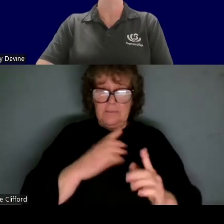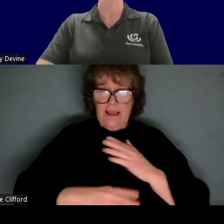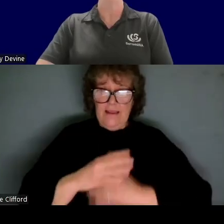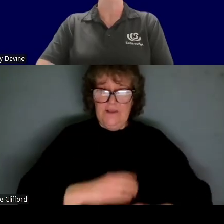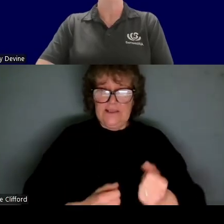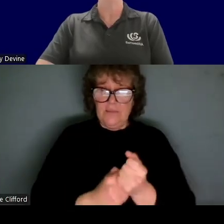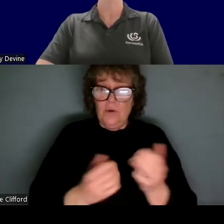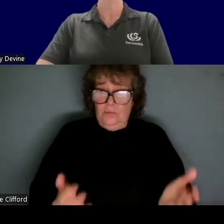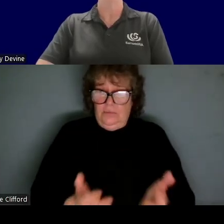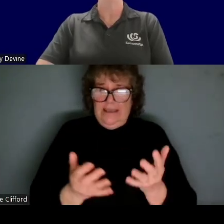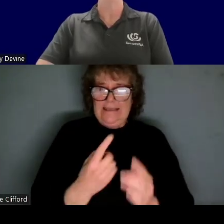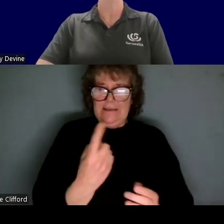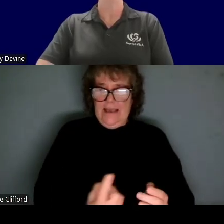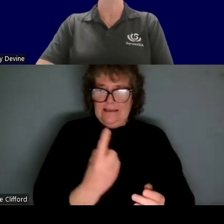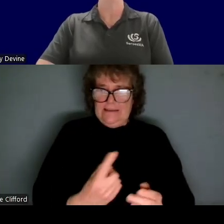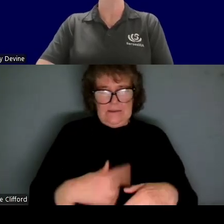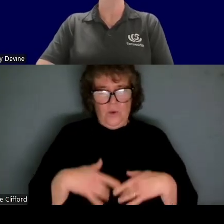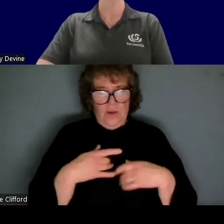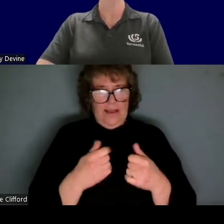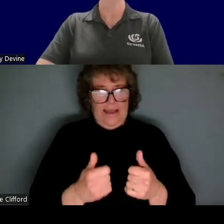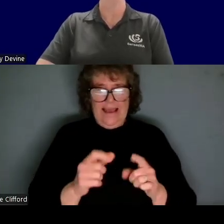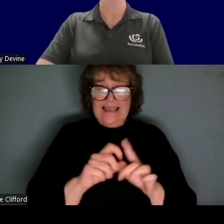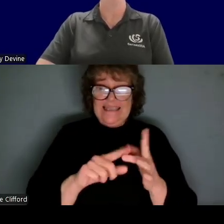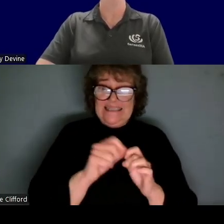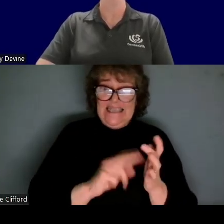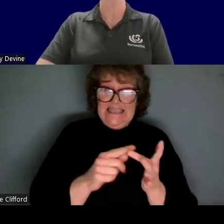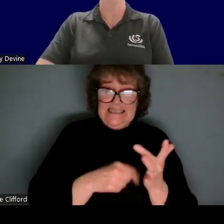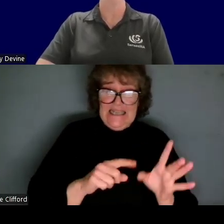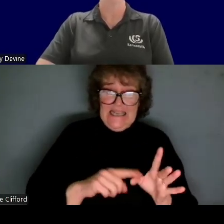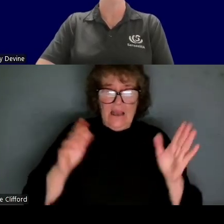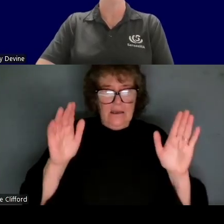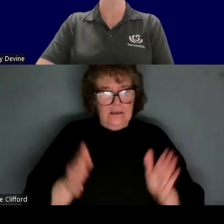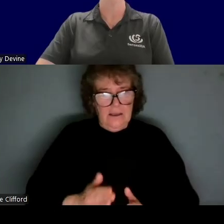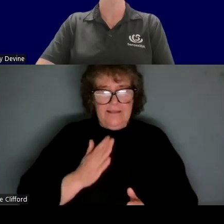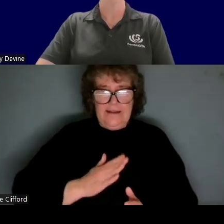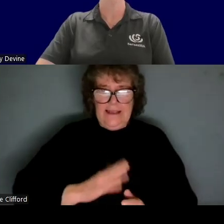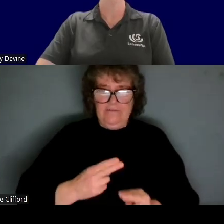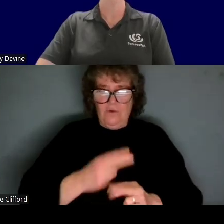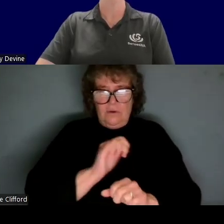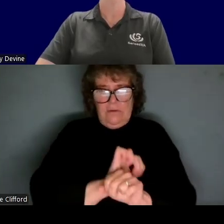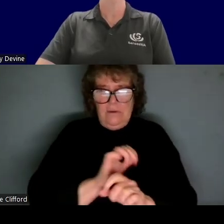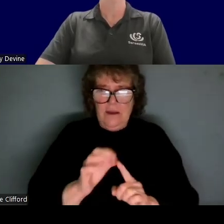wellbeing and dignity while reducing the need for restrictive practices.